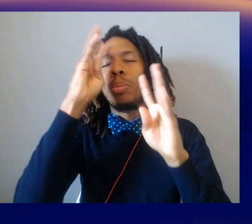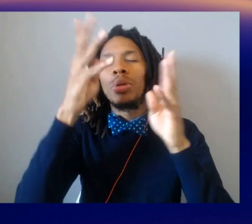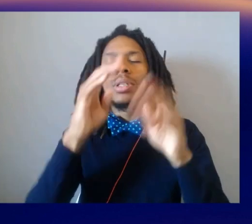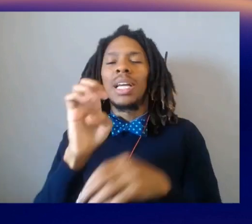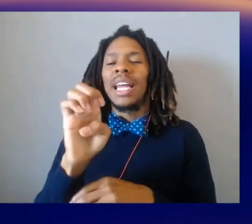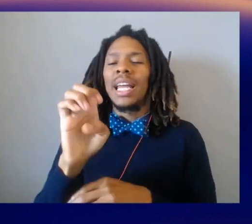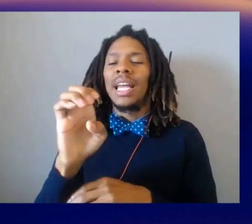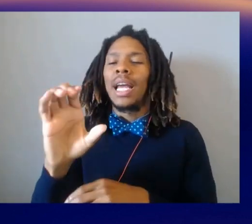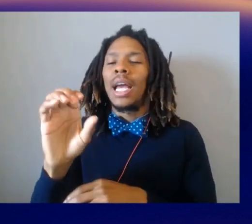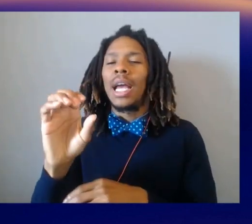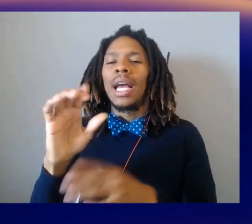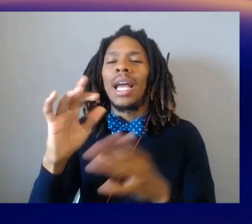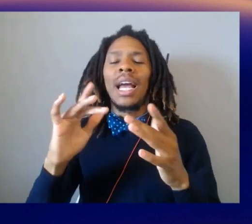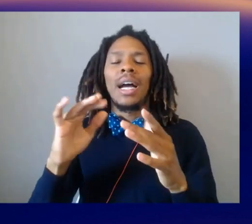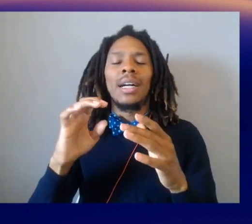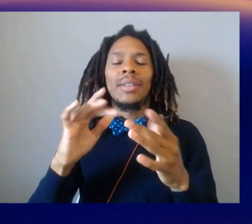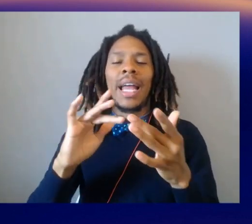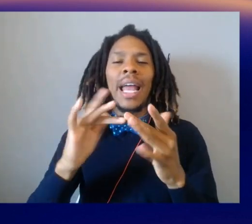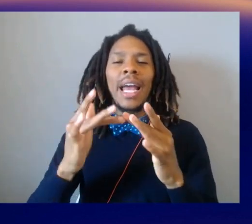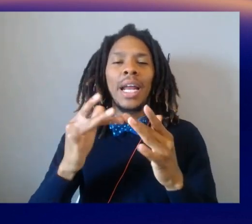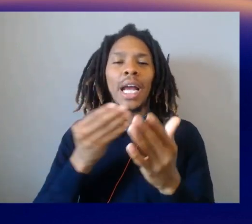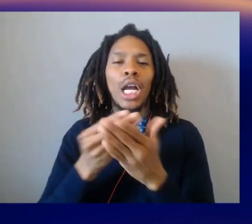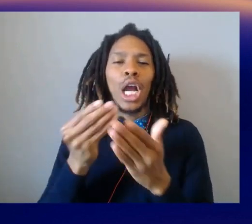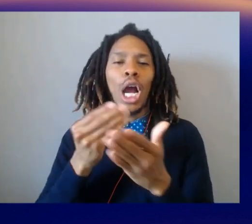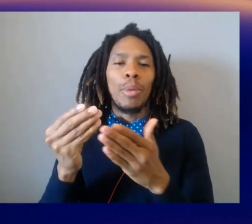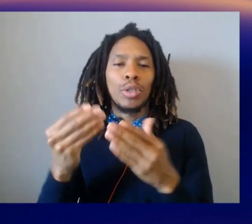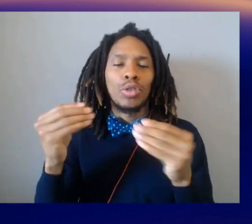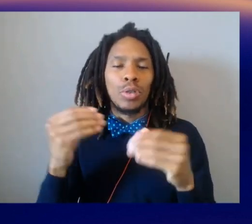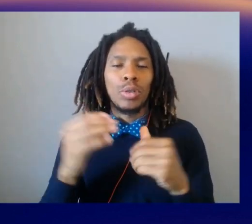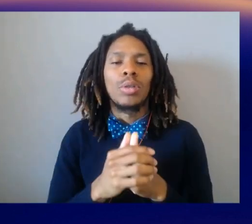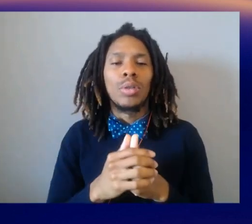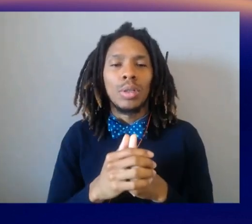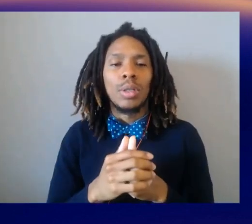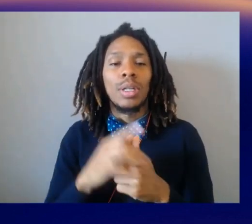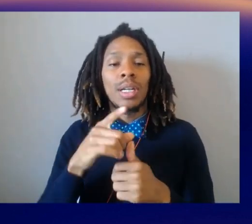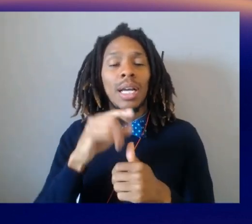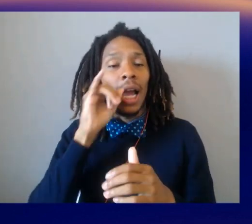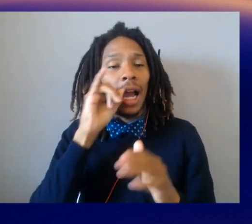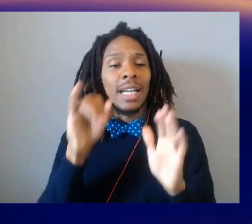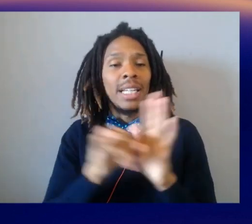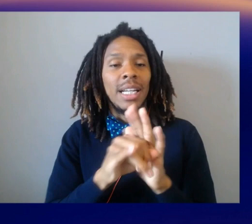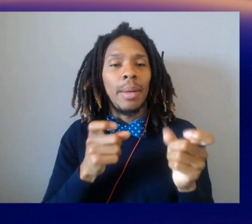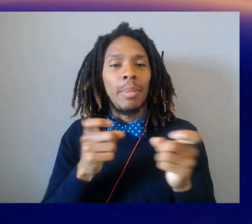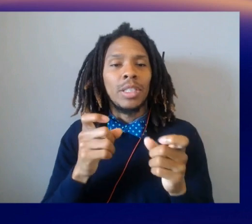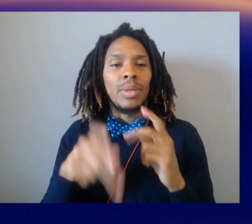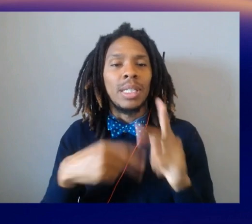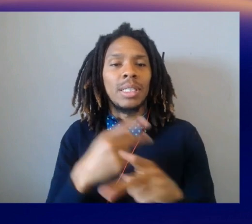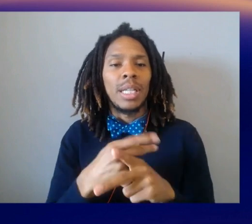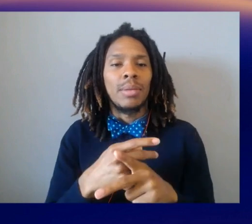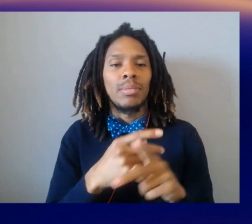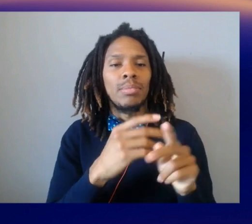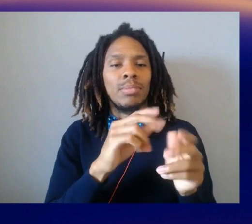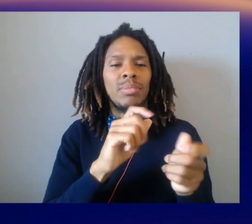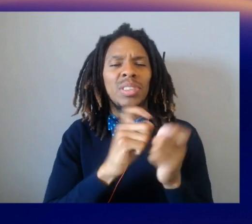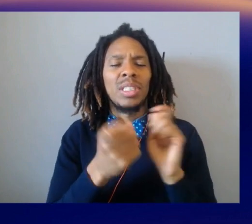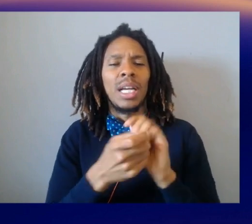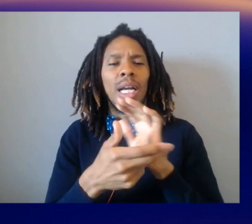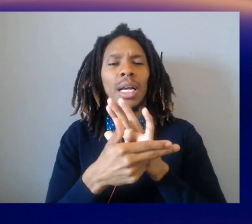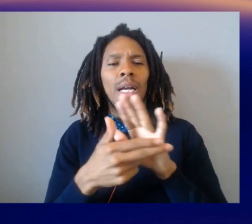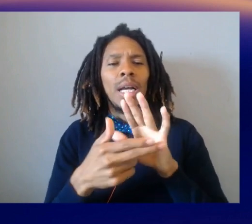This is my commerce connect. I'm gonna set its identity management type to connect manage. So that means Amazon connect is gonna manage